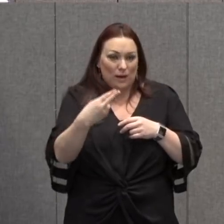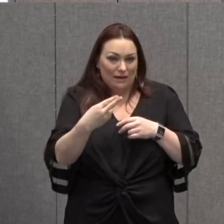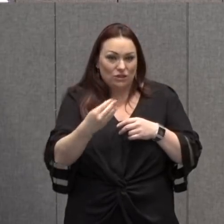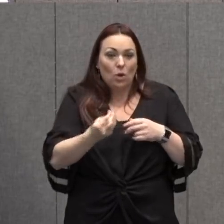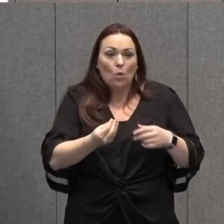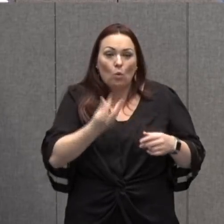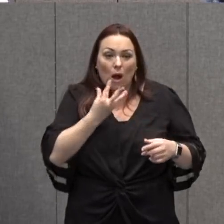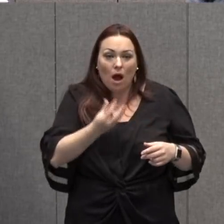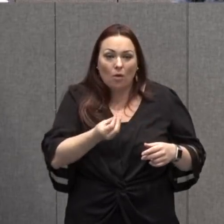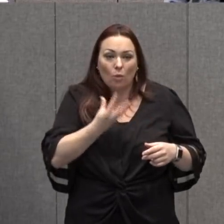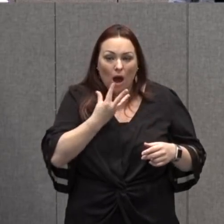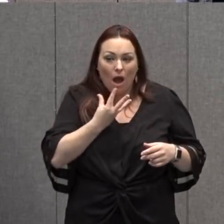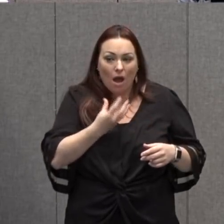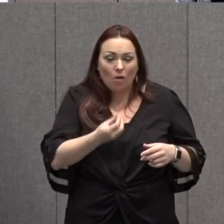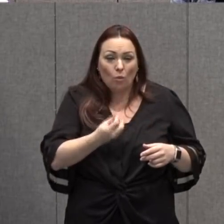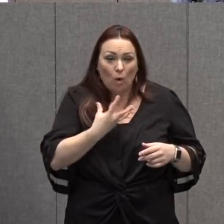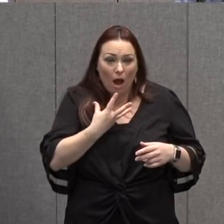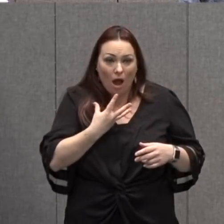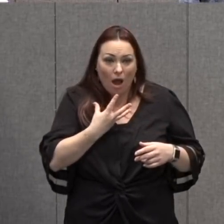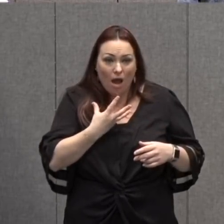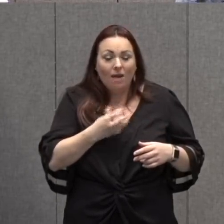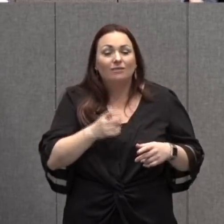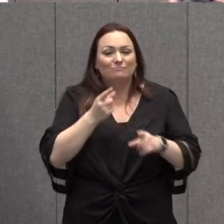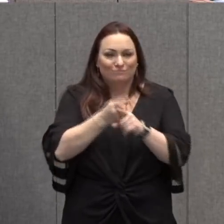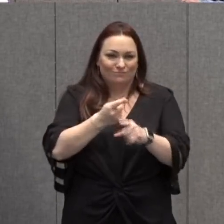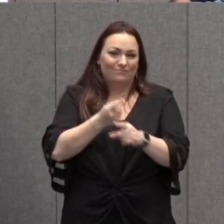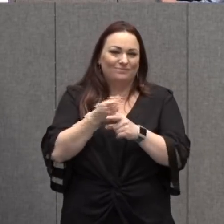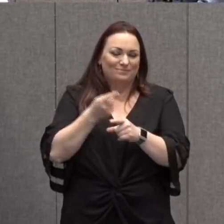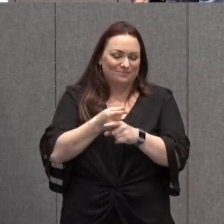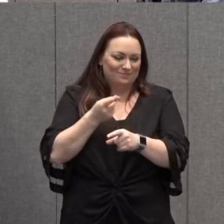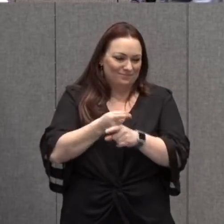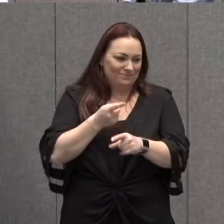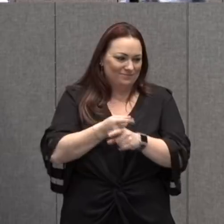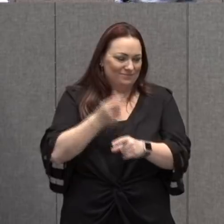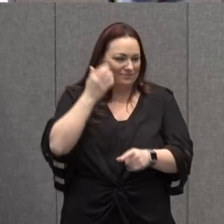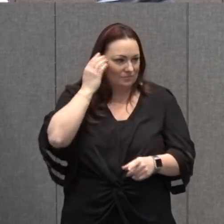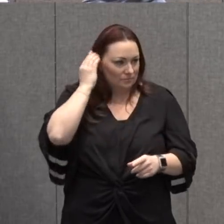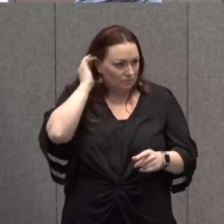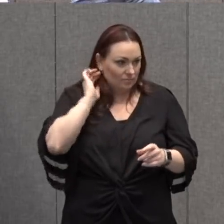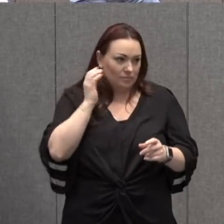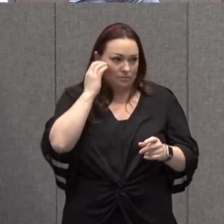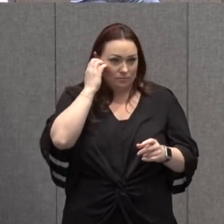Yay, okay. - All right, should we do another one? (mumbles) Okay.